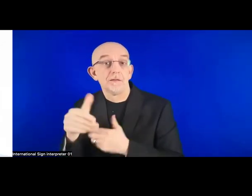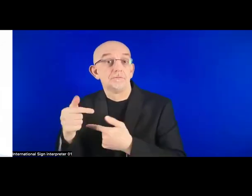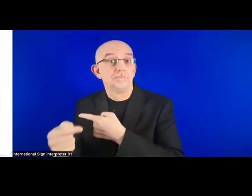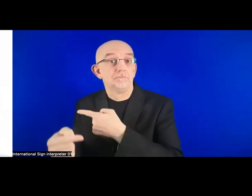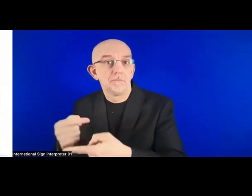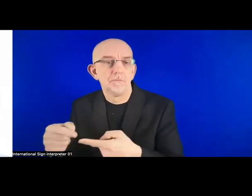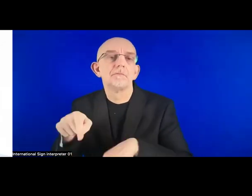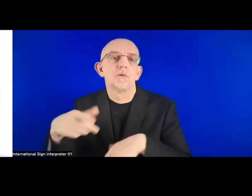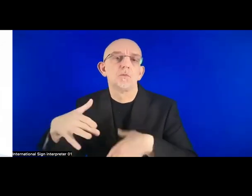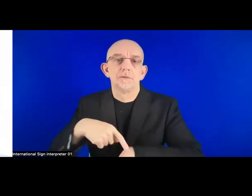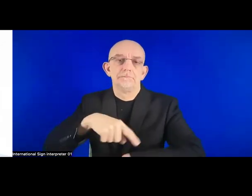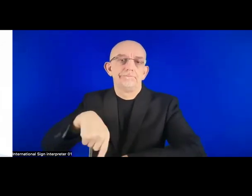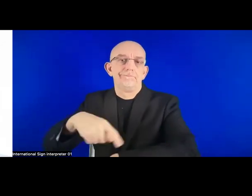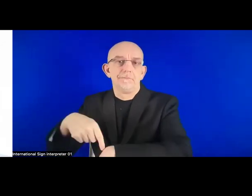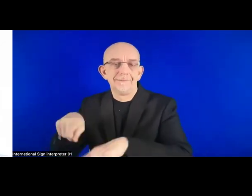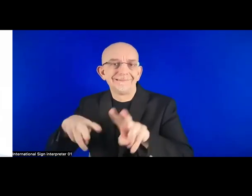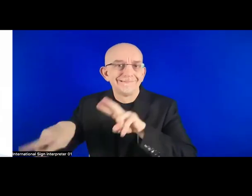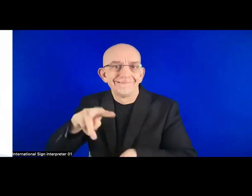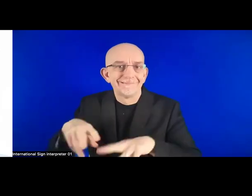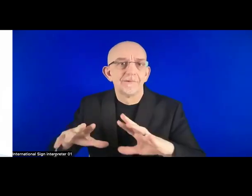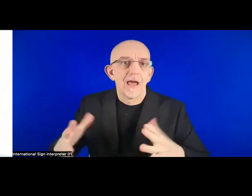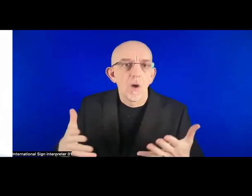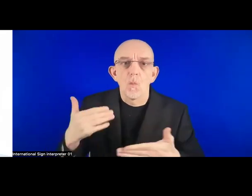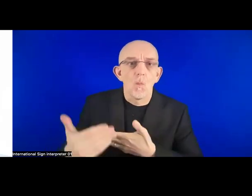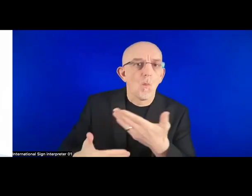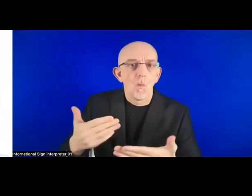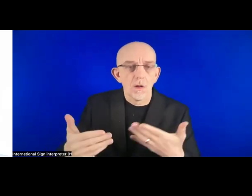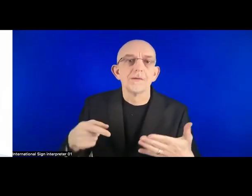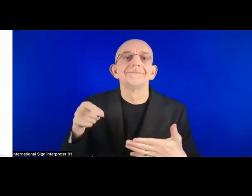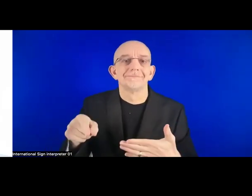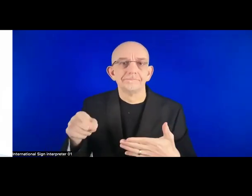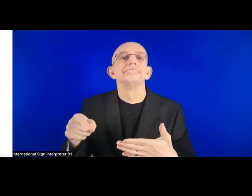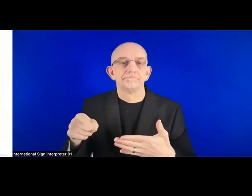are collateed and waited and then we rank the proposals in order to determine who